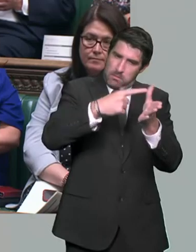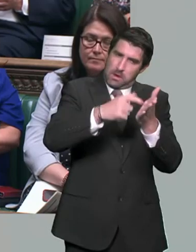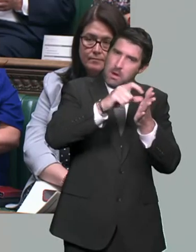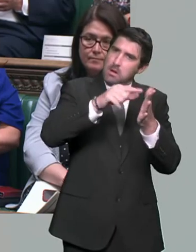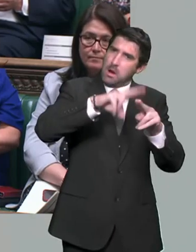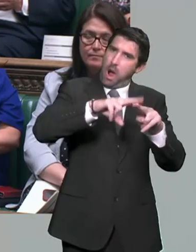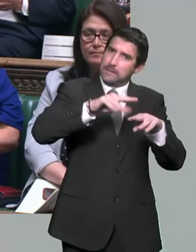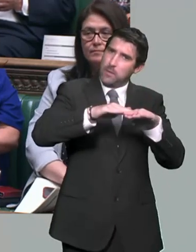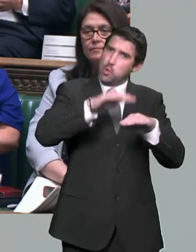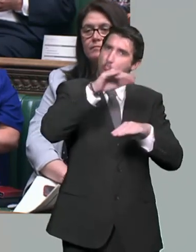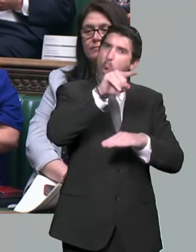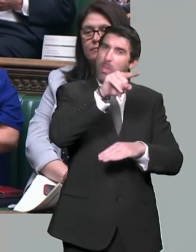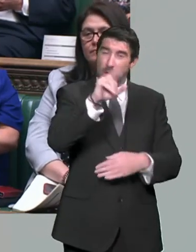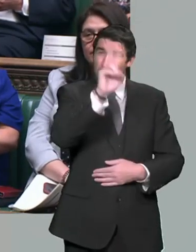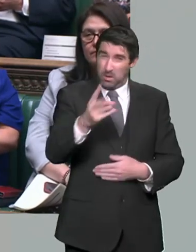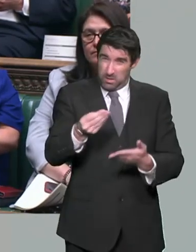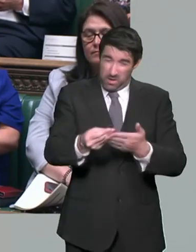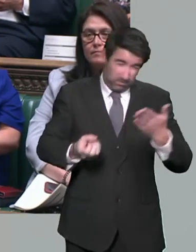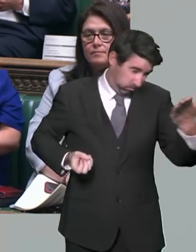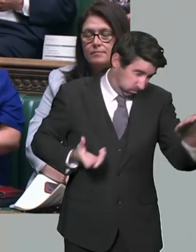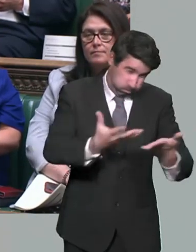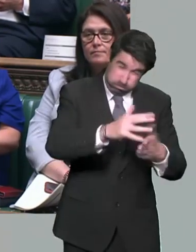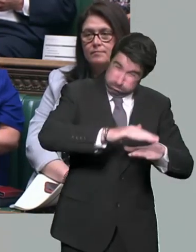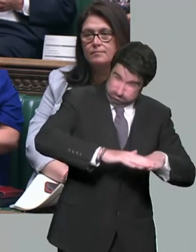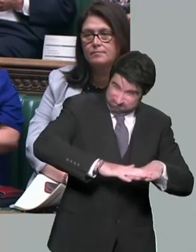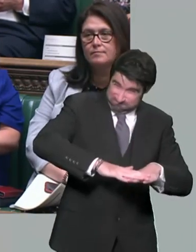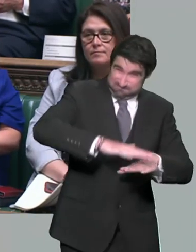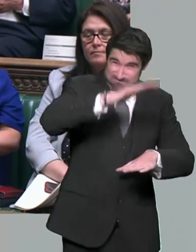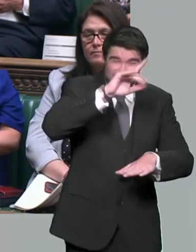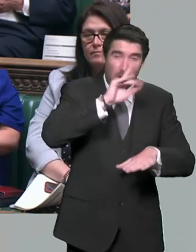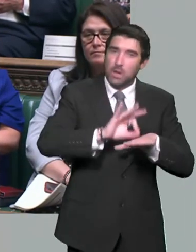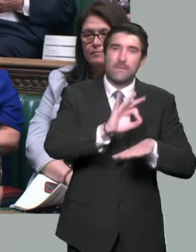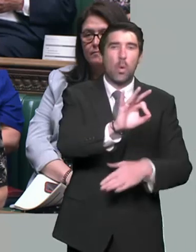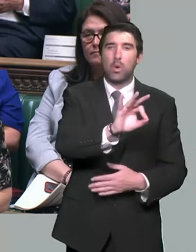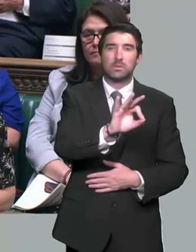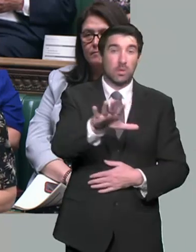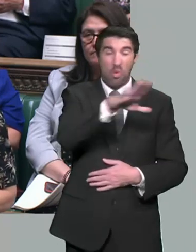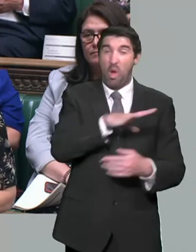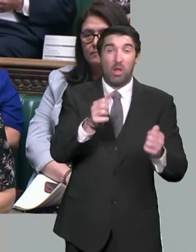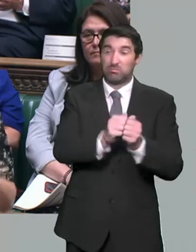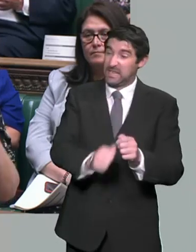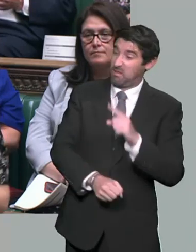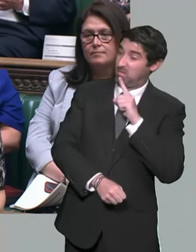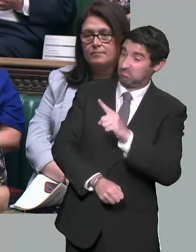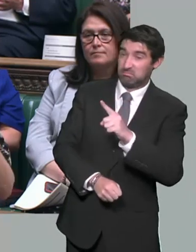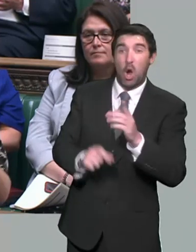afford even the most basic necessities all agree with him, saying, “This Prime Minister has to go.”